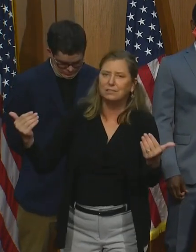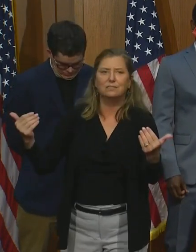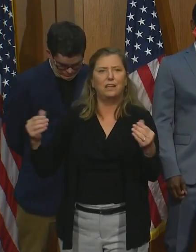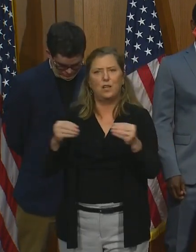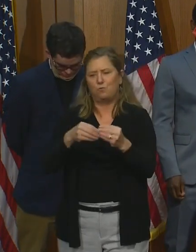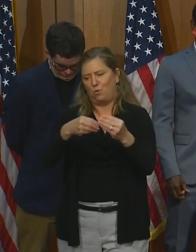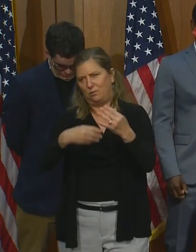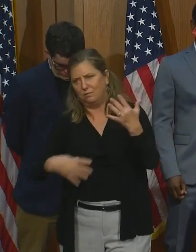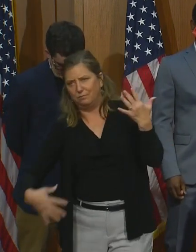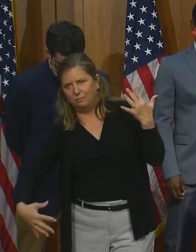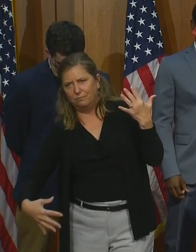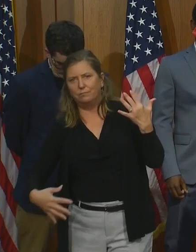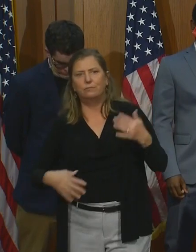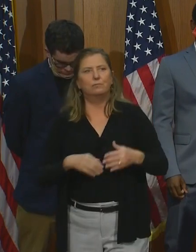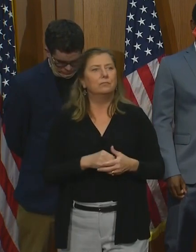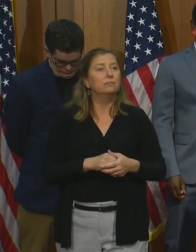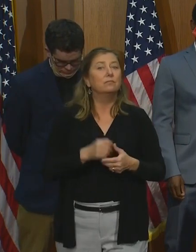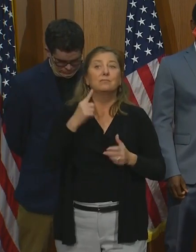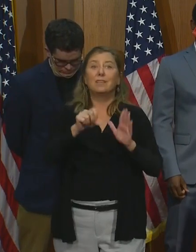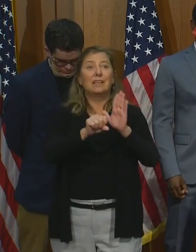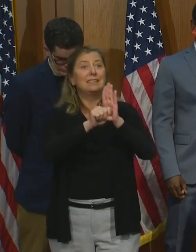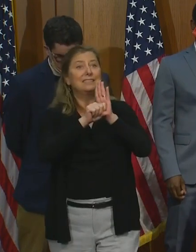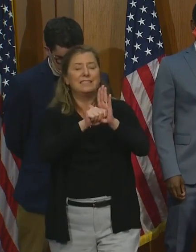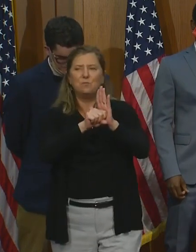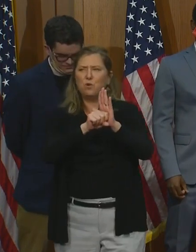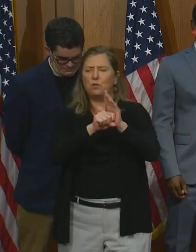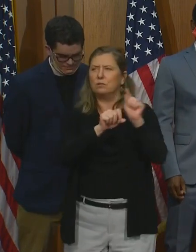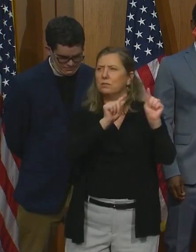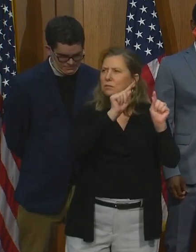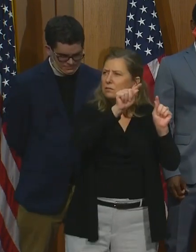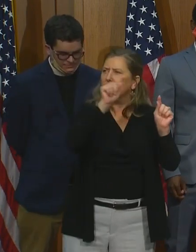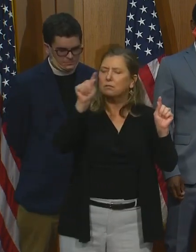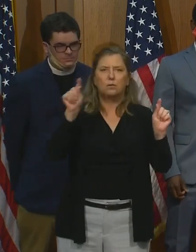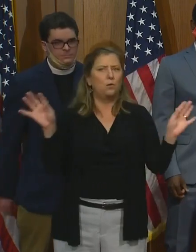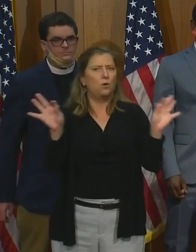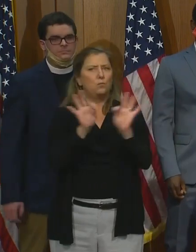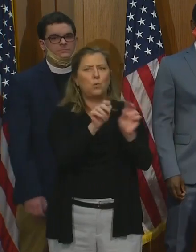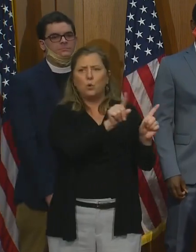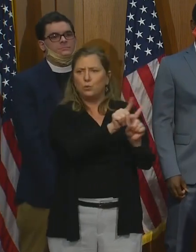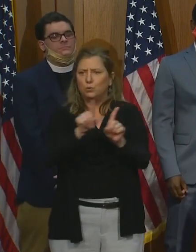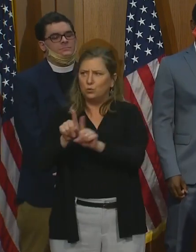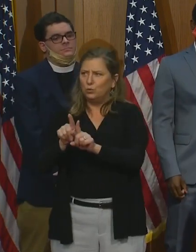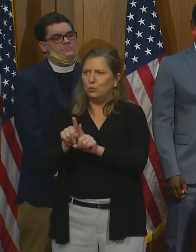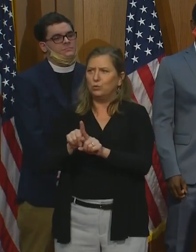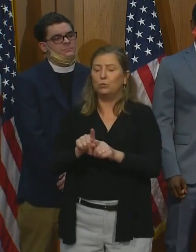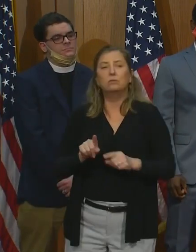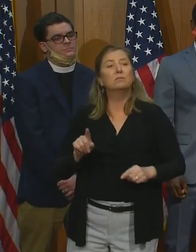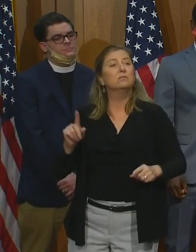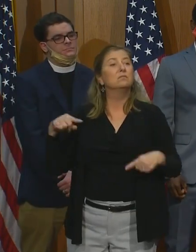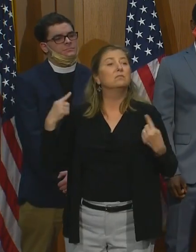IT EASIER TO VOTE. AND SO MUCH